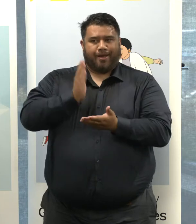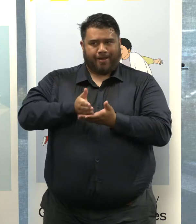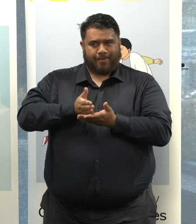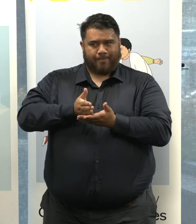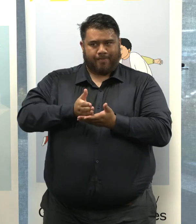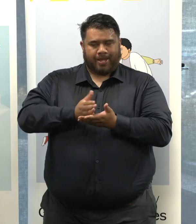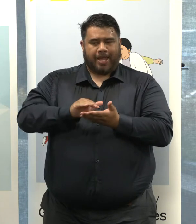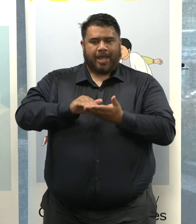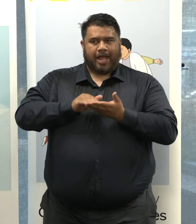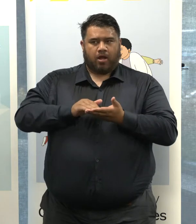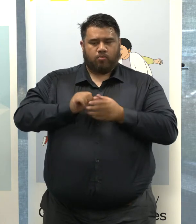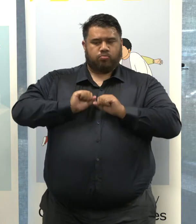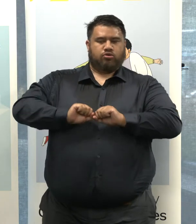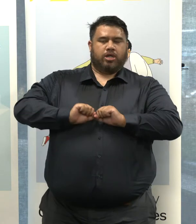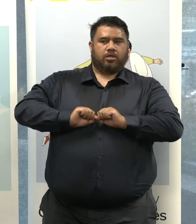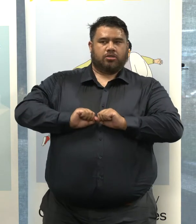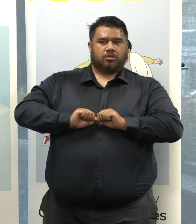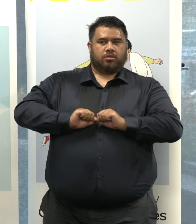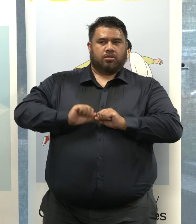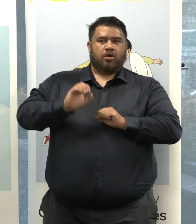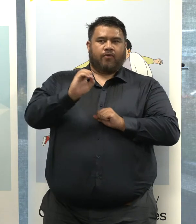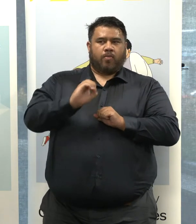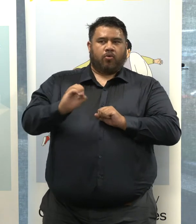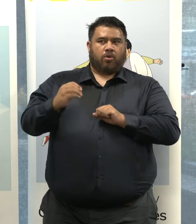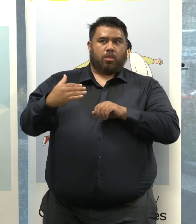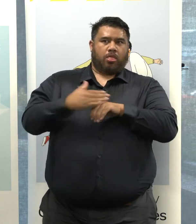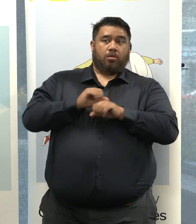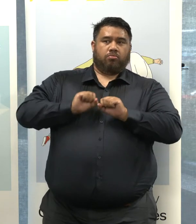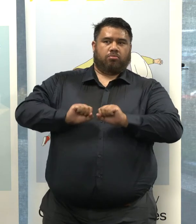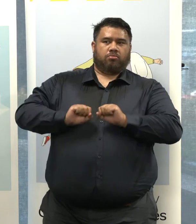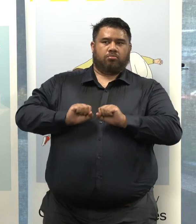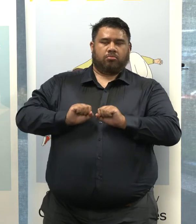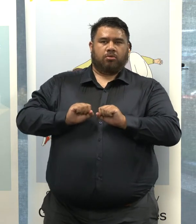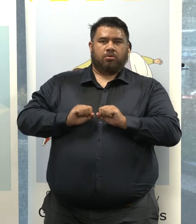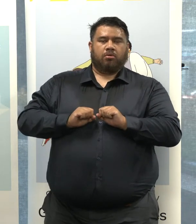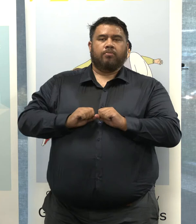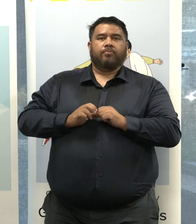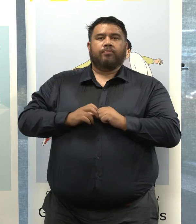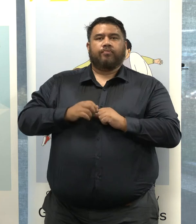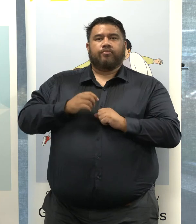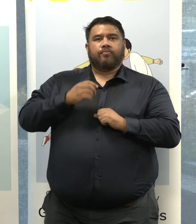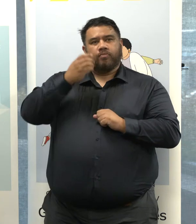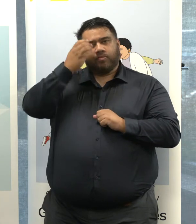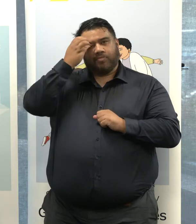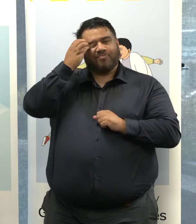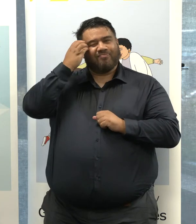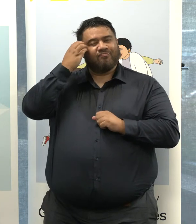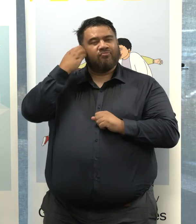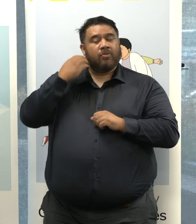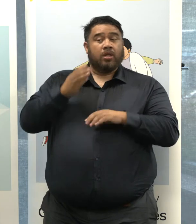First of all, there is no doubt boosters protect against getting infected in the first